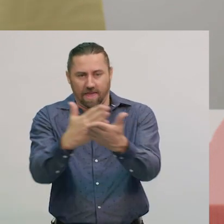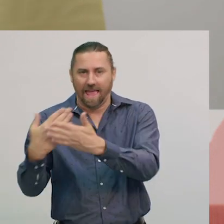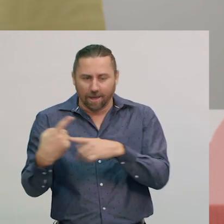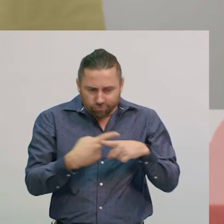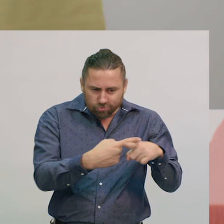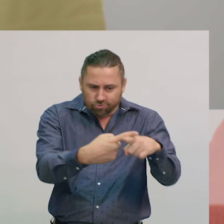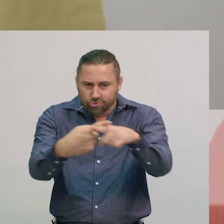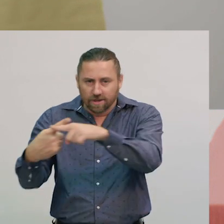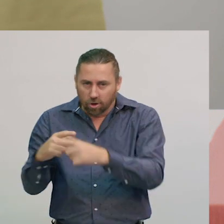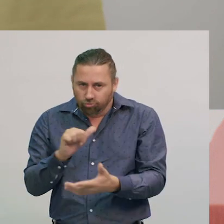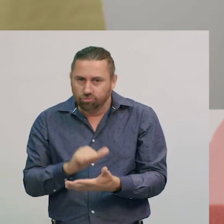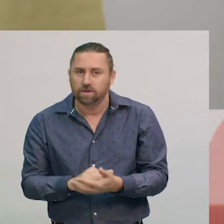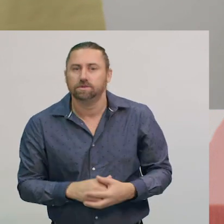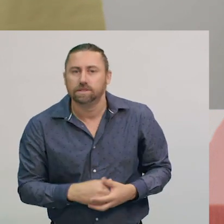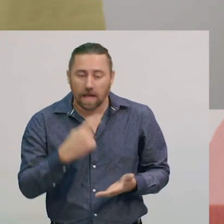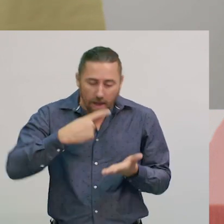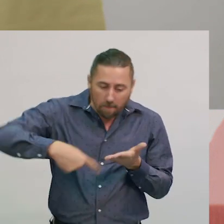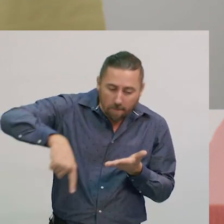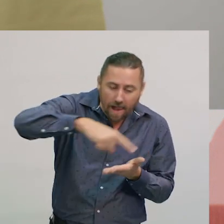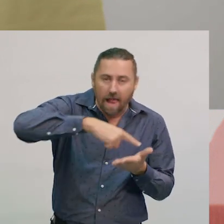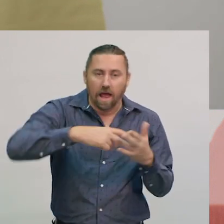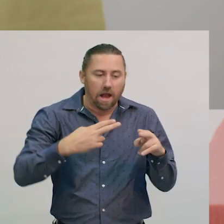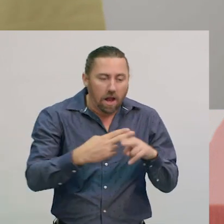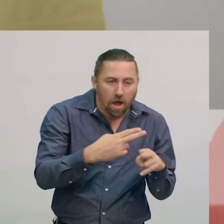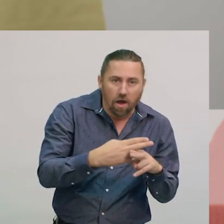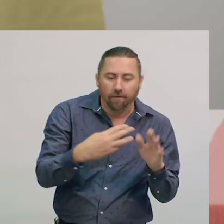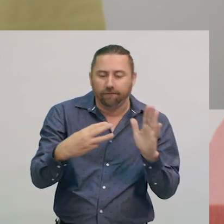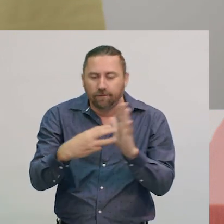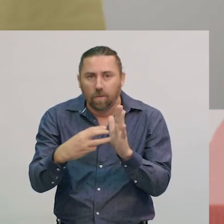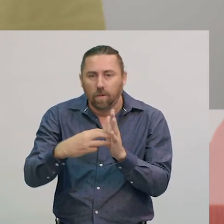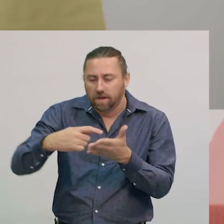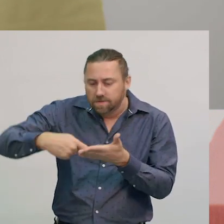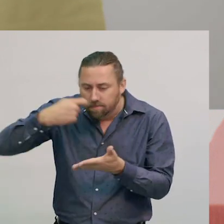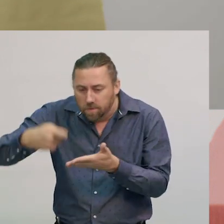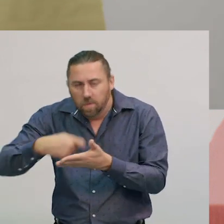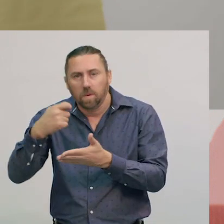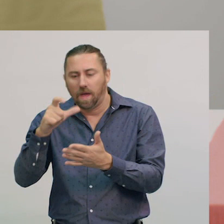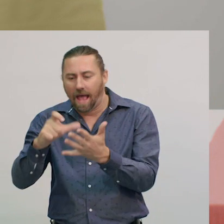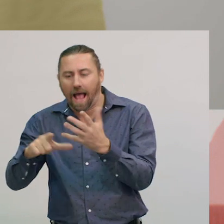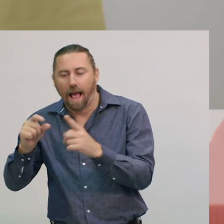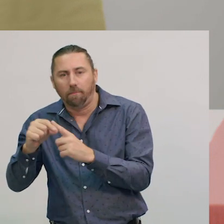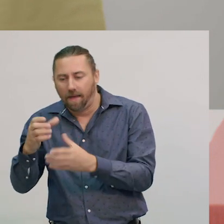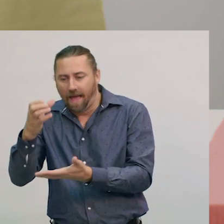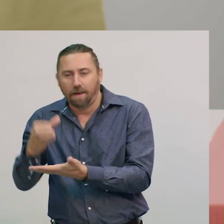The plates, knives, forks, spoons, and cups are collections.